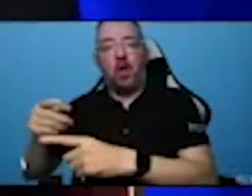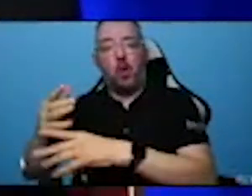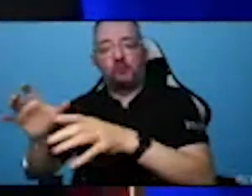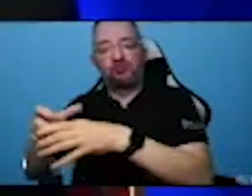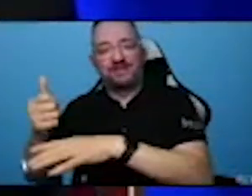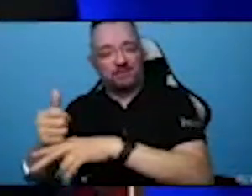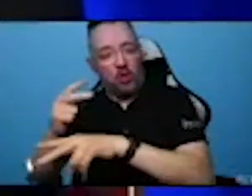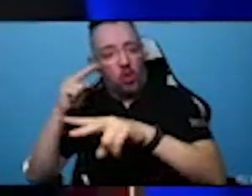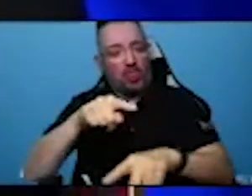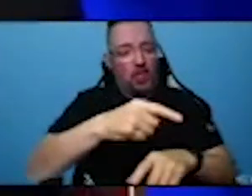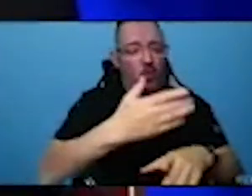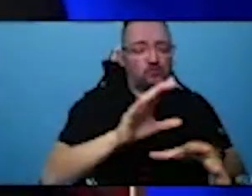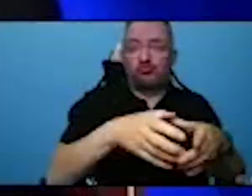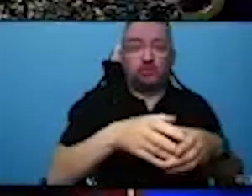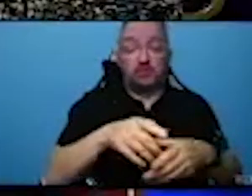resource it and do it. Pick it up and run with it. Yeah.